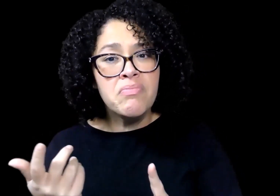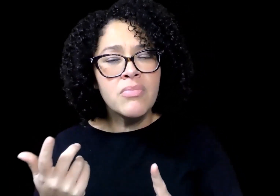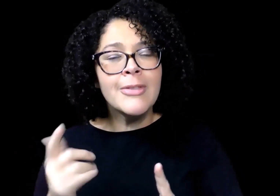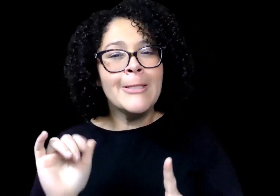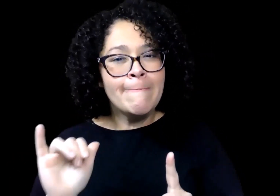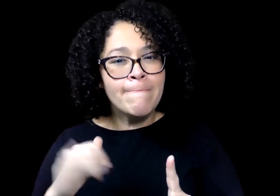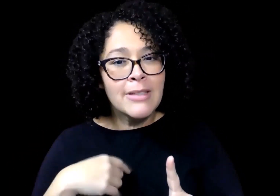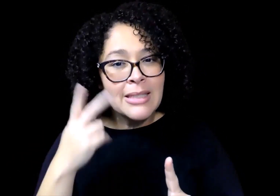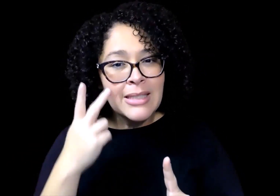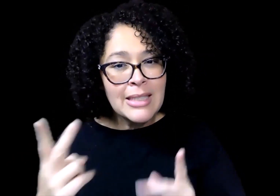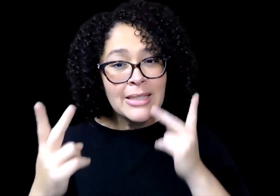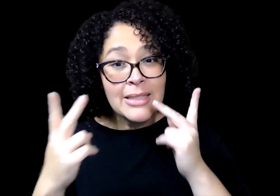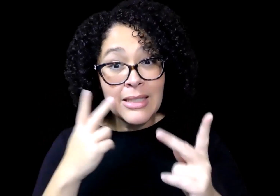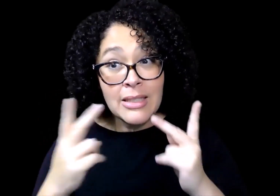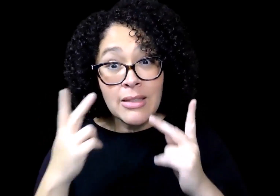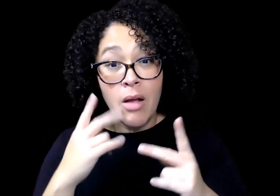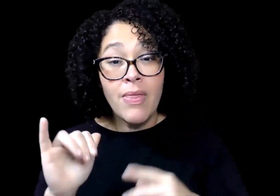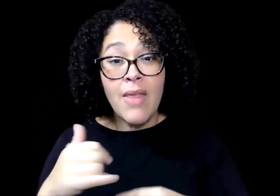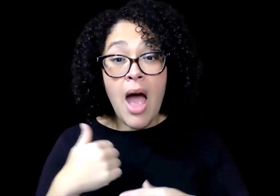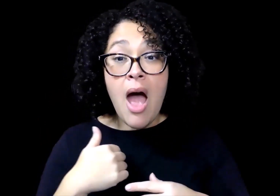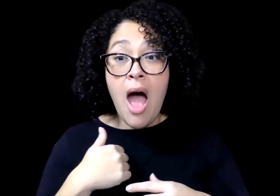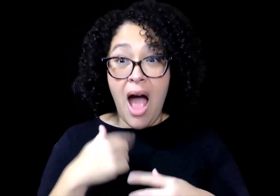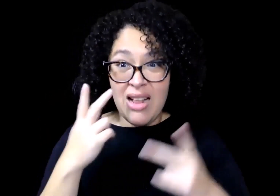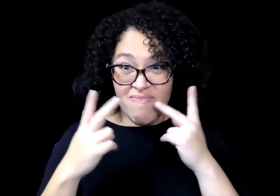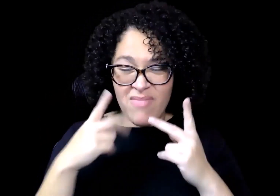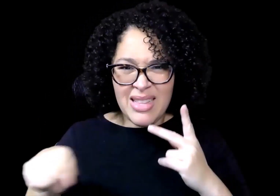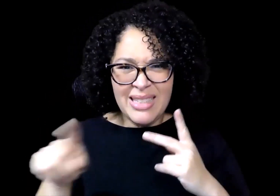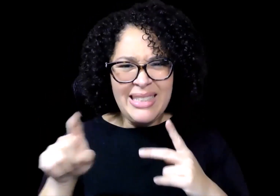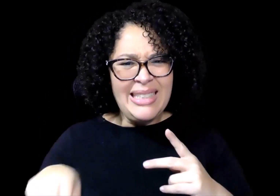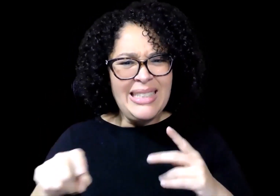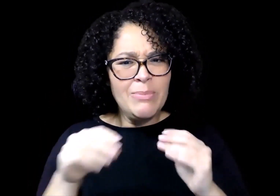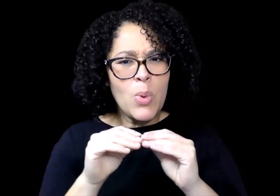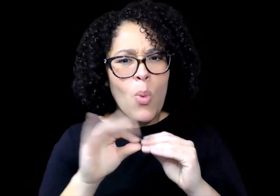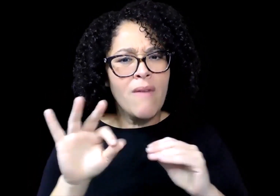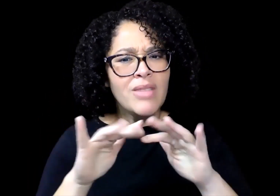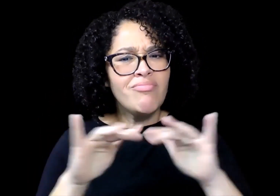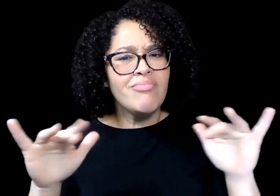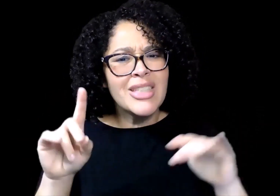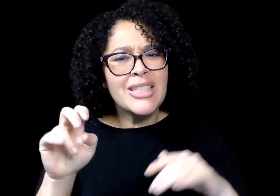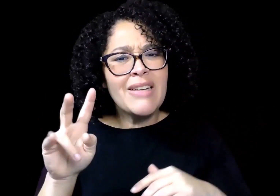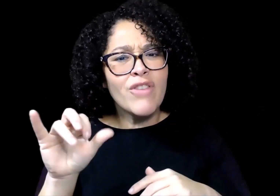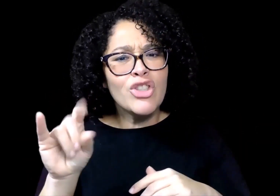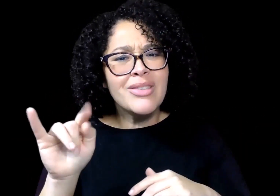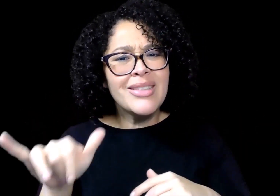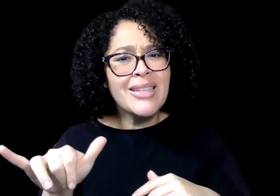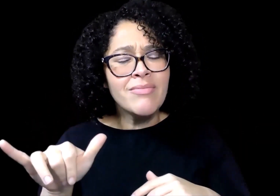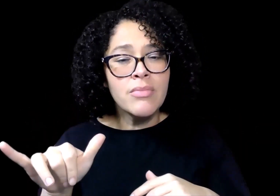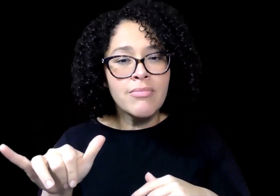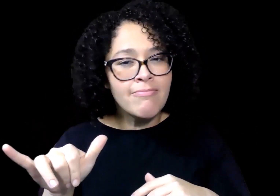and is it or is it because I'm Latina I would see jobs and I could see that they needed more